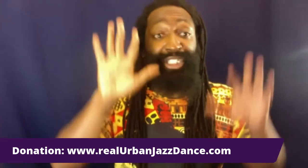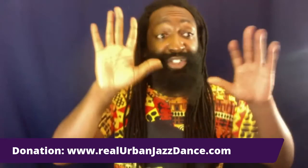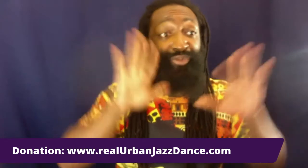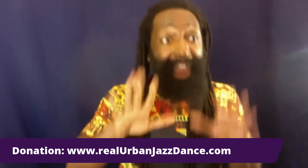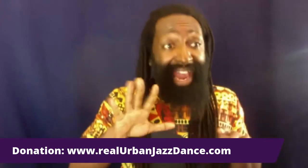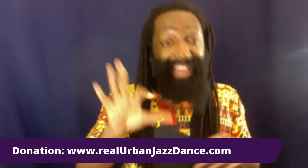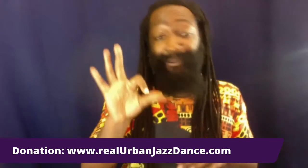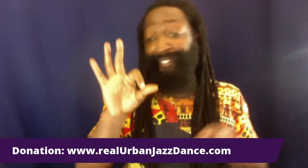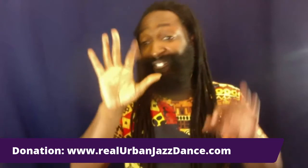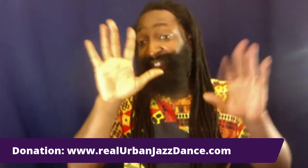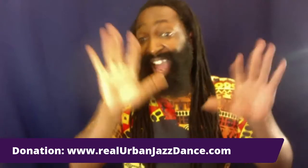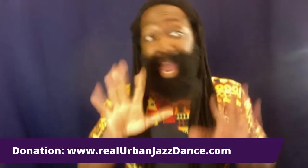Okay, so that was great.